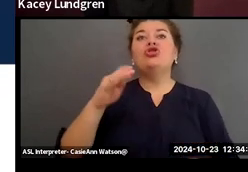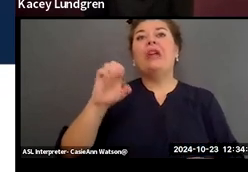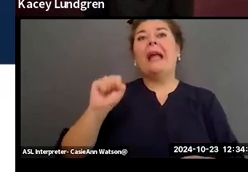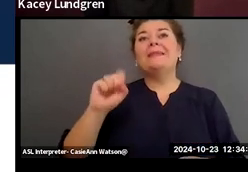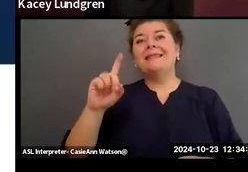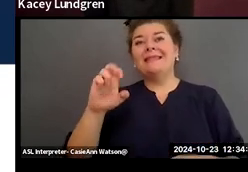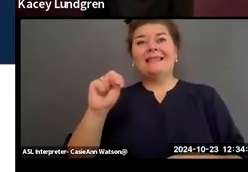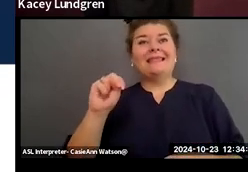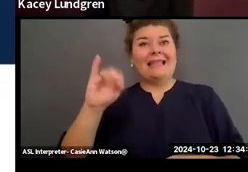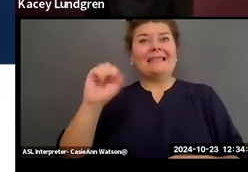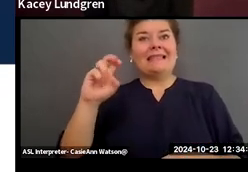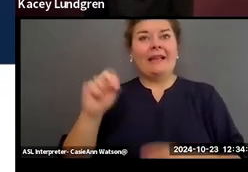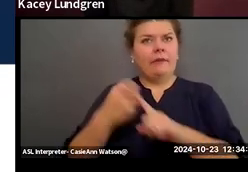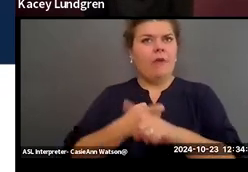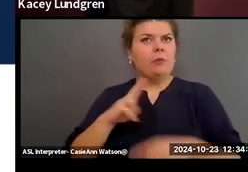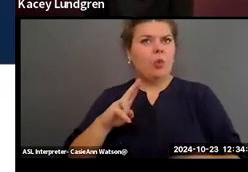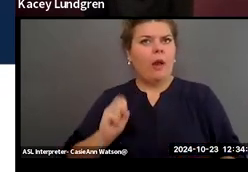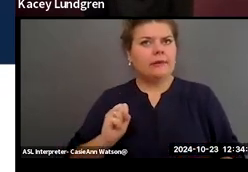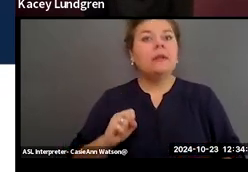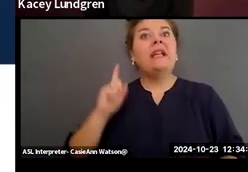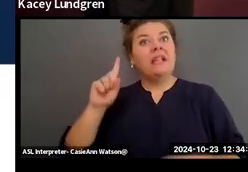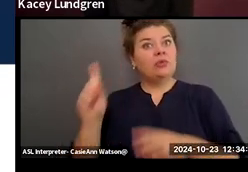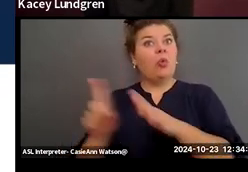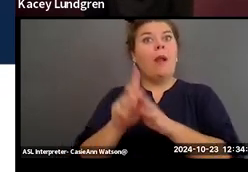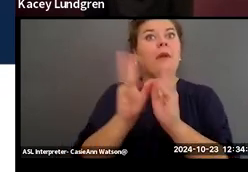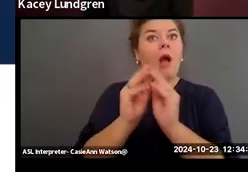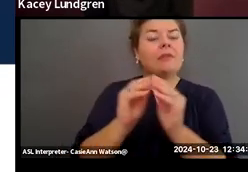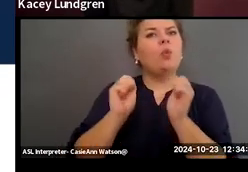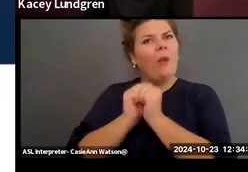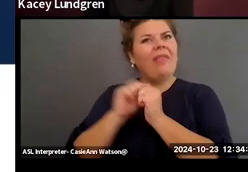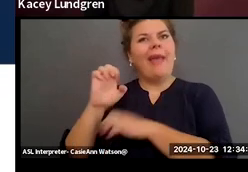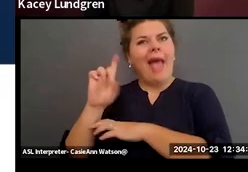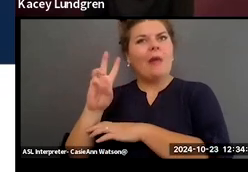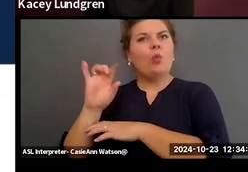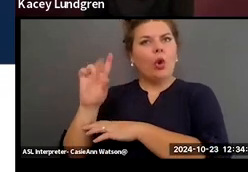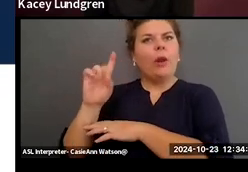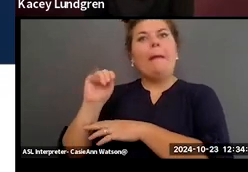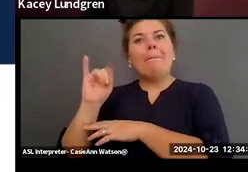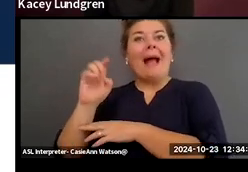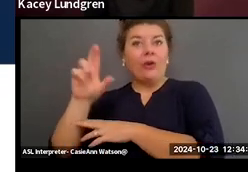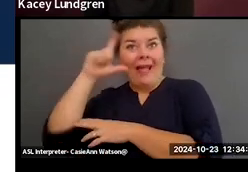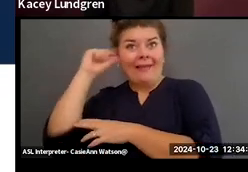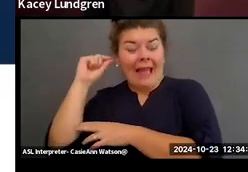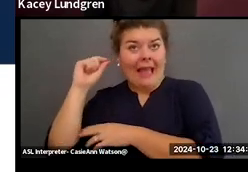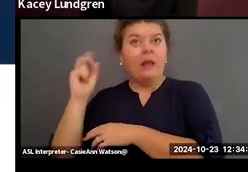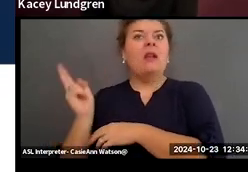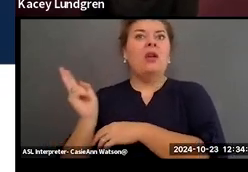and he was from the United States. He attended the conference with Edward Minor Gallaudet, and they were two of the only supporters